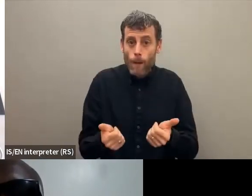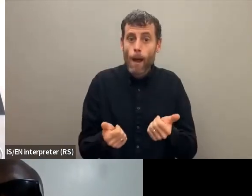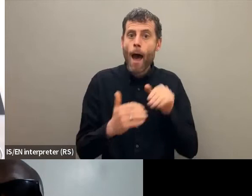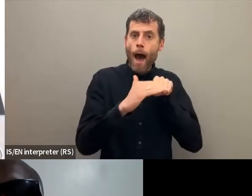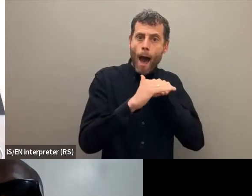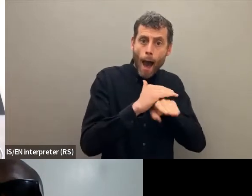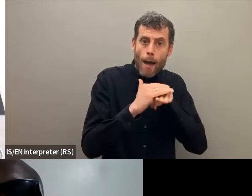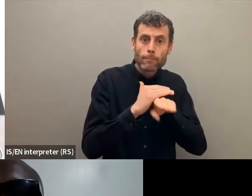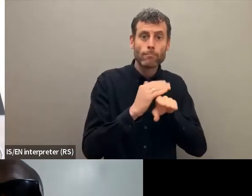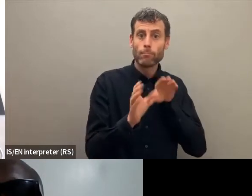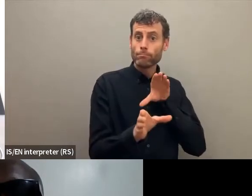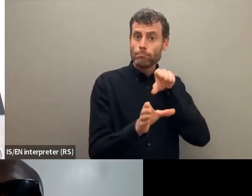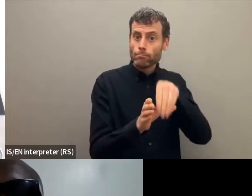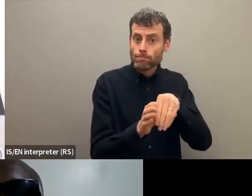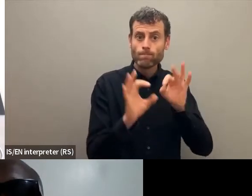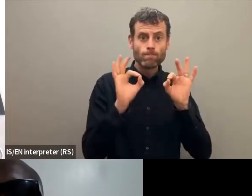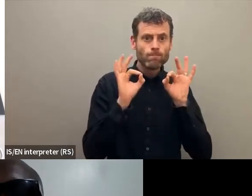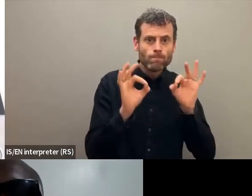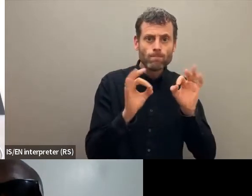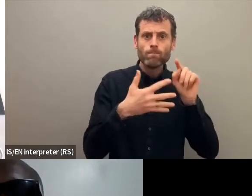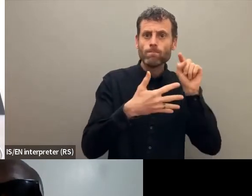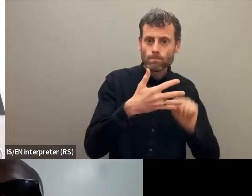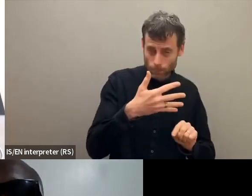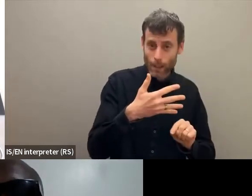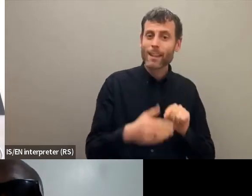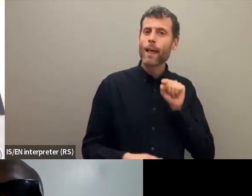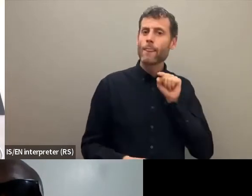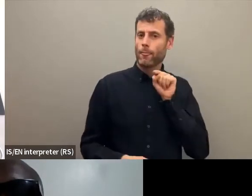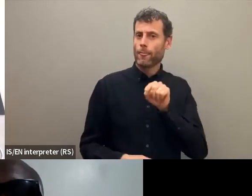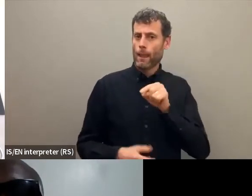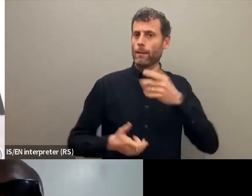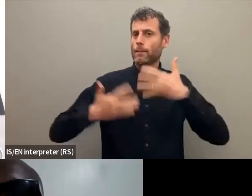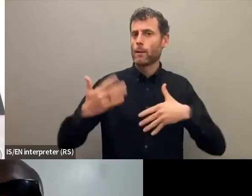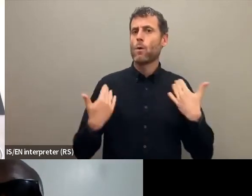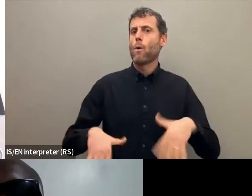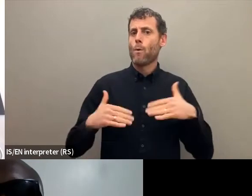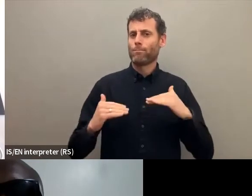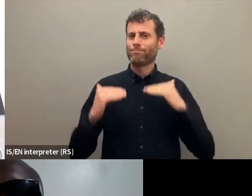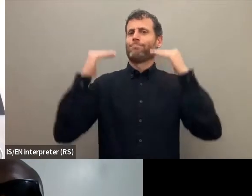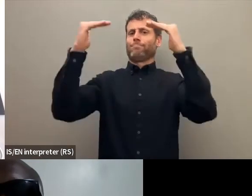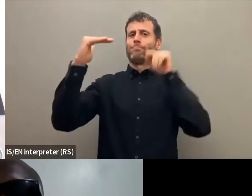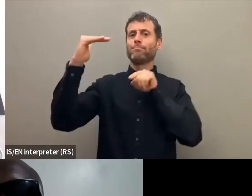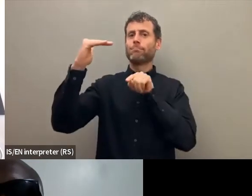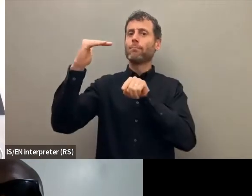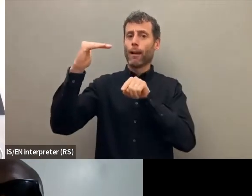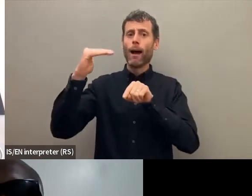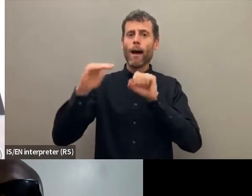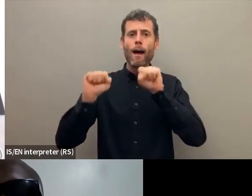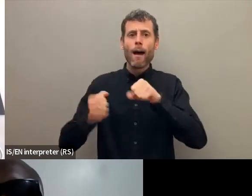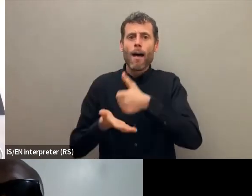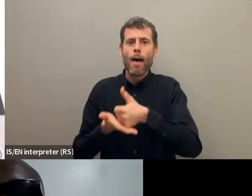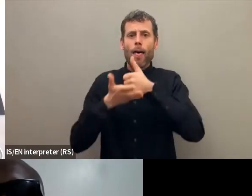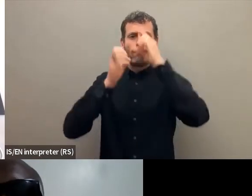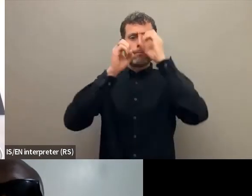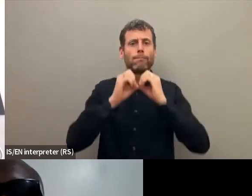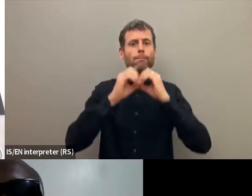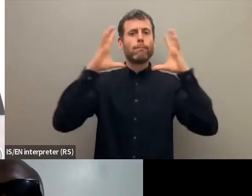Elizabeth Lockwood: Was that we found the level of knowledge and ease of collecting disability data varied quite a bit across these different countries.